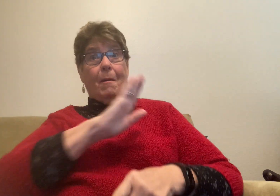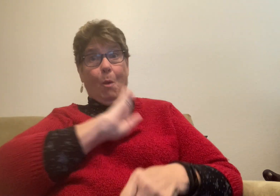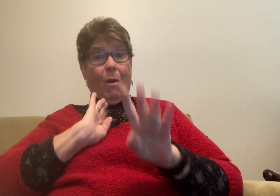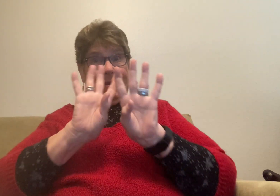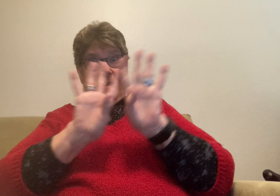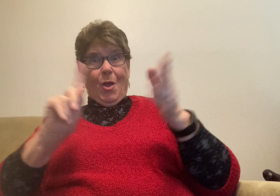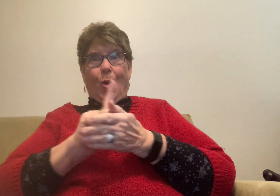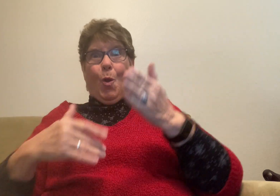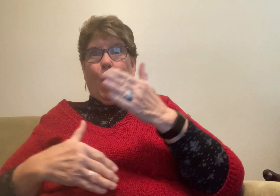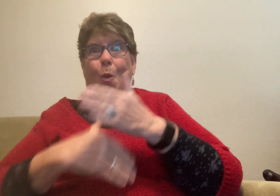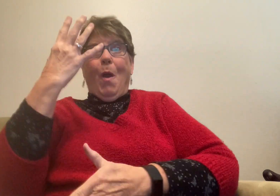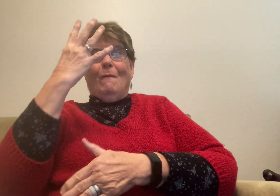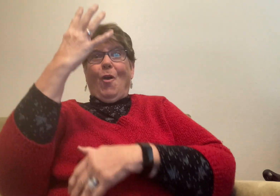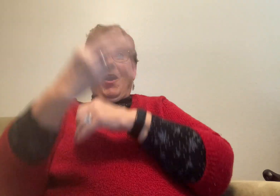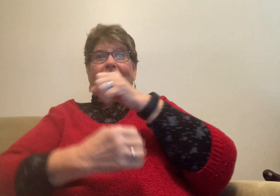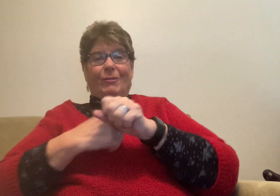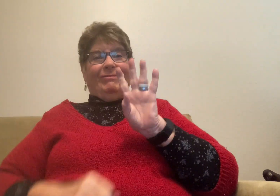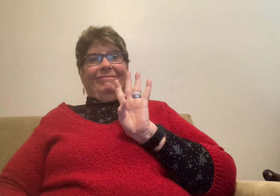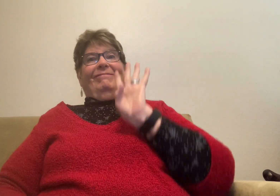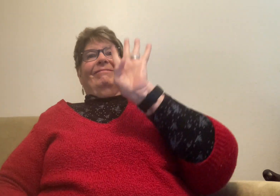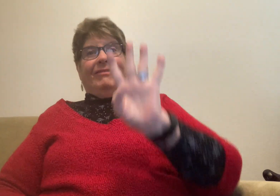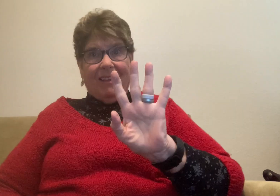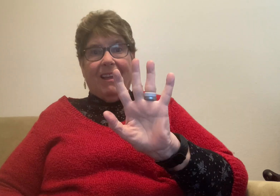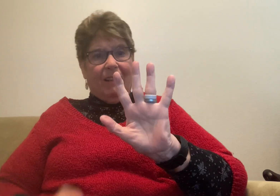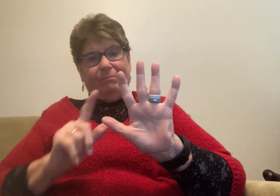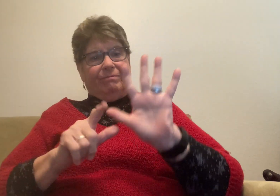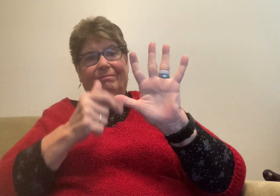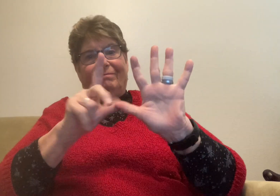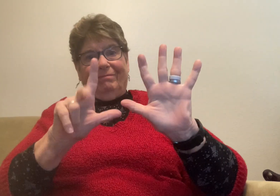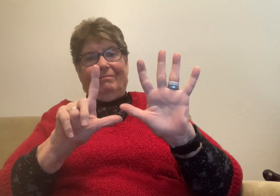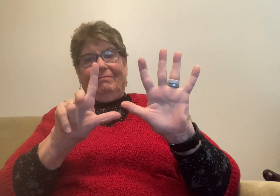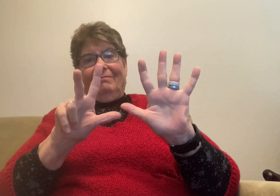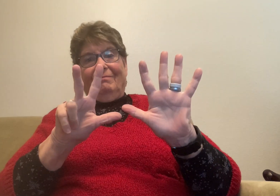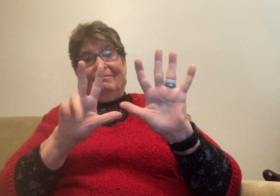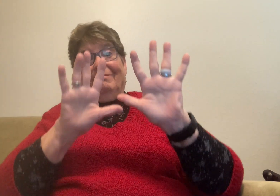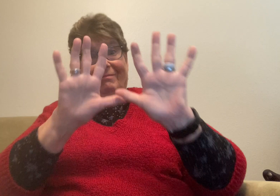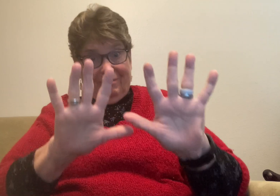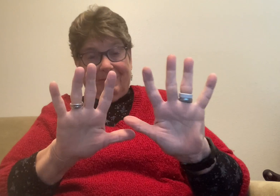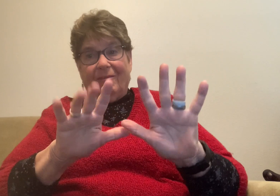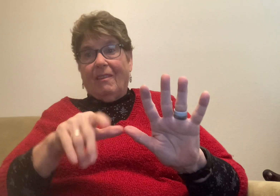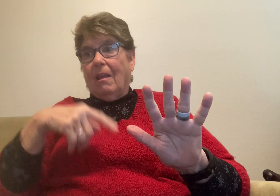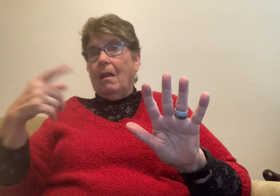A new Board starts its 4-year term with everyone then the 4 representatives with different terms come in.